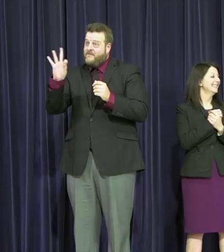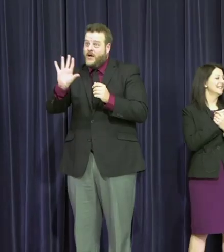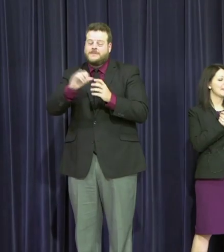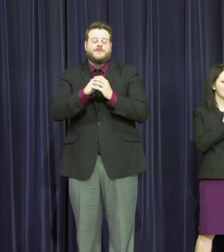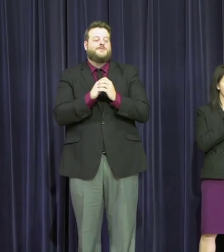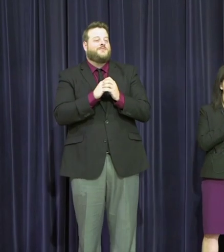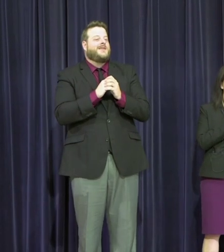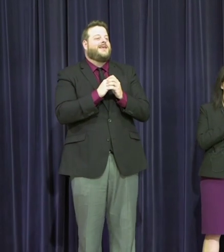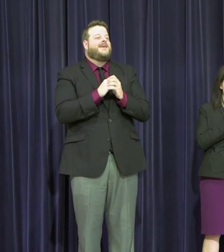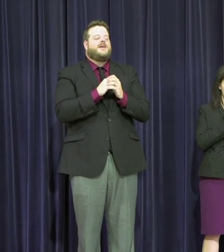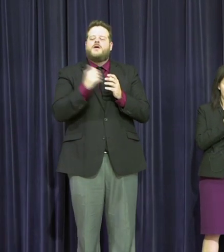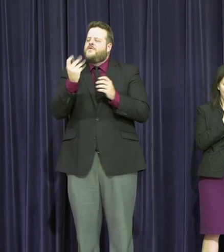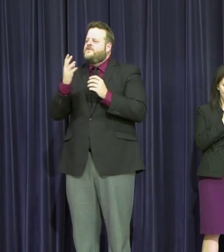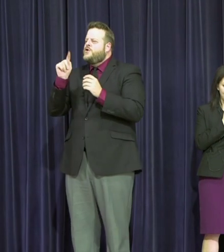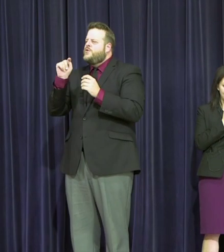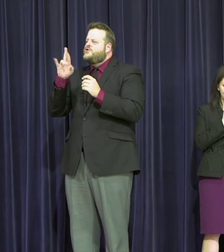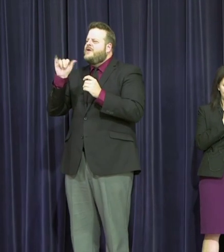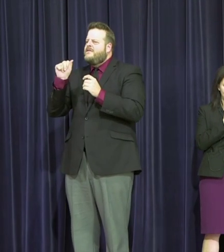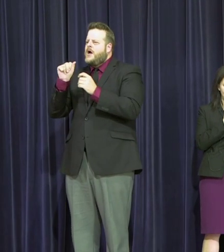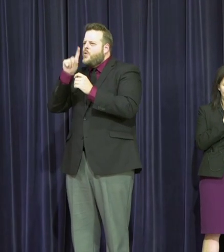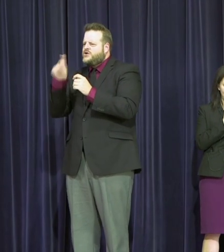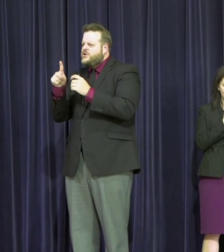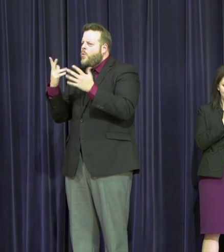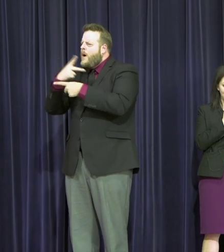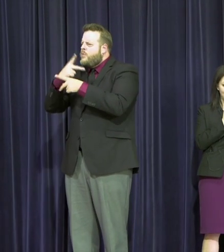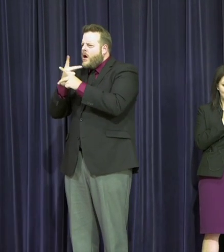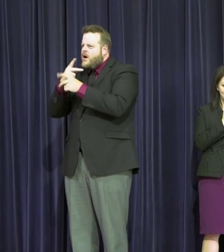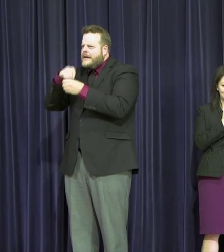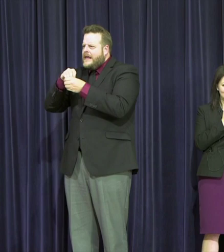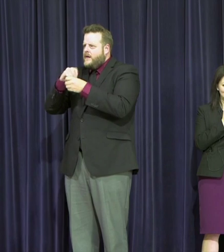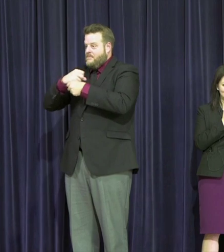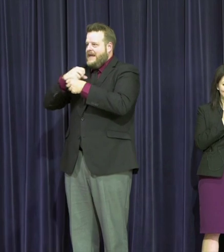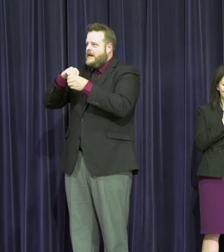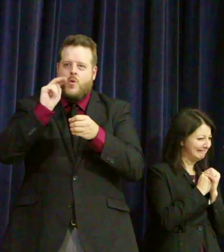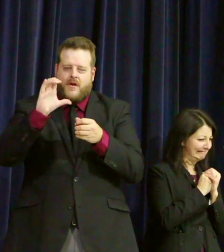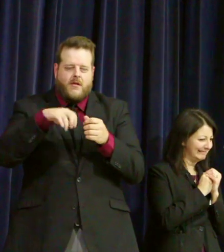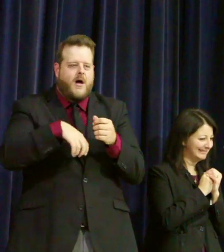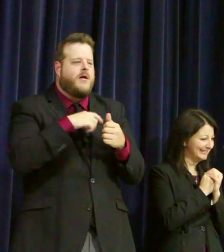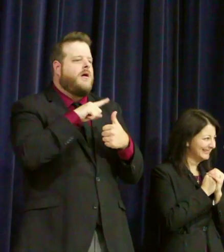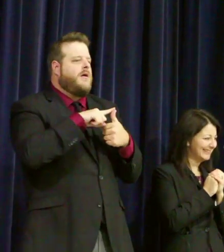A couple of trivia questions: What product is made in North Carolina? Mount Olive pickles or Texas Pete hot sauce?